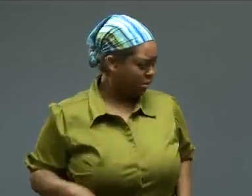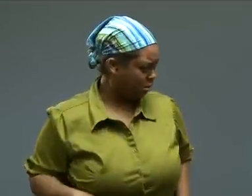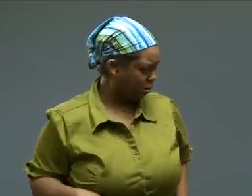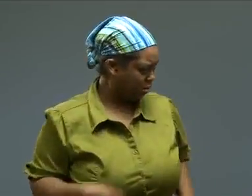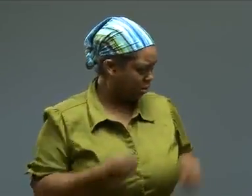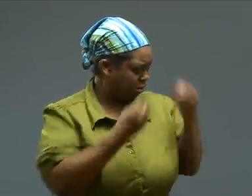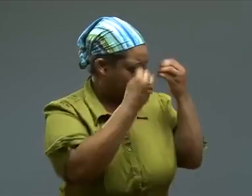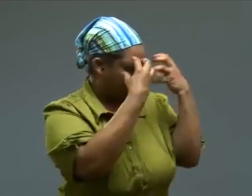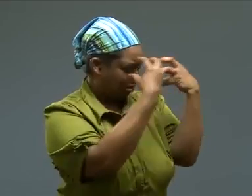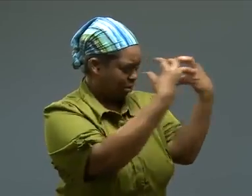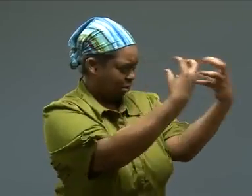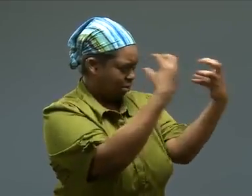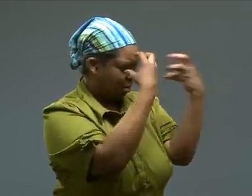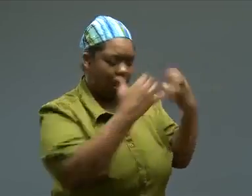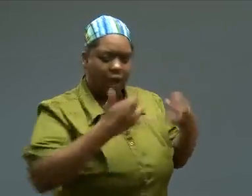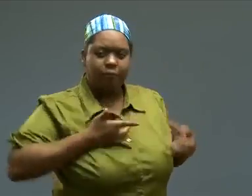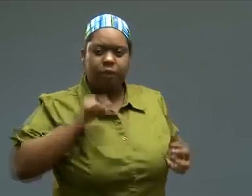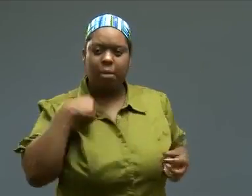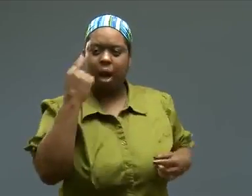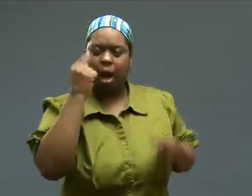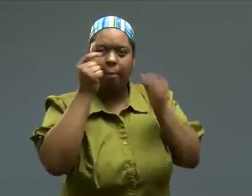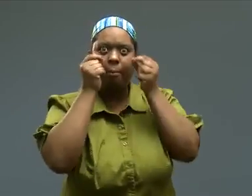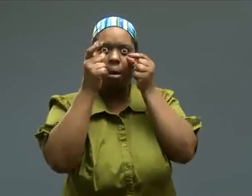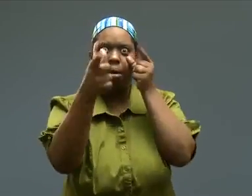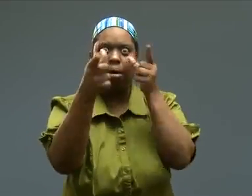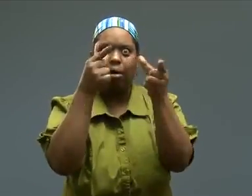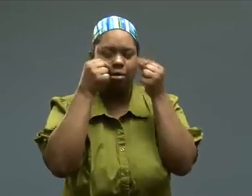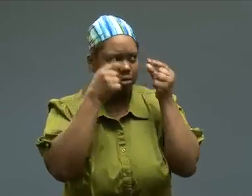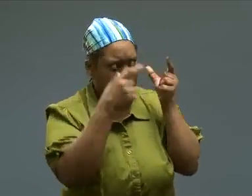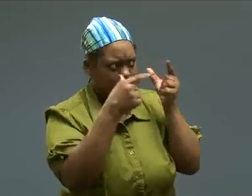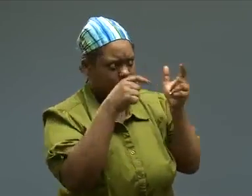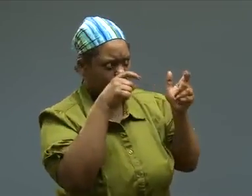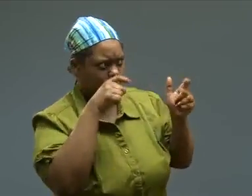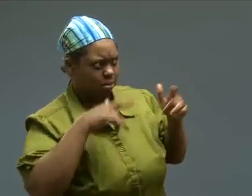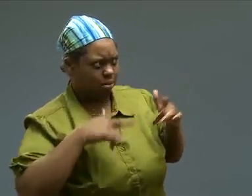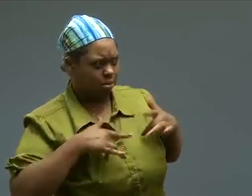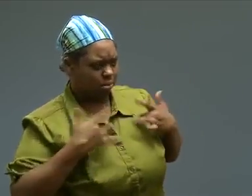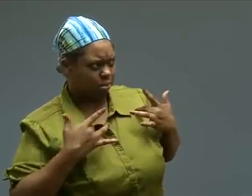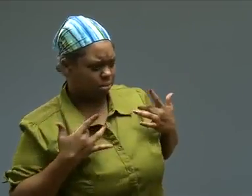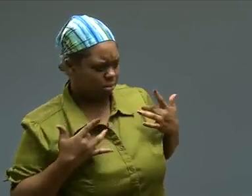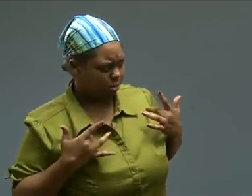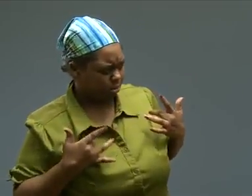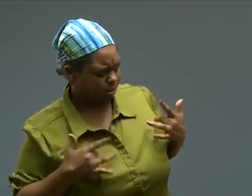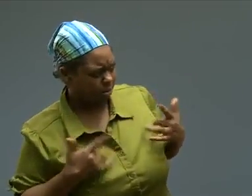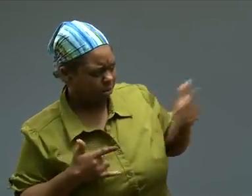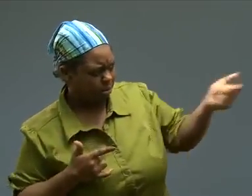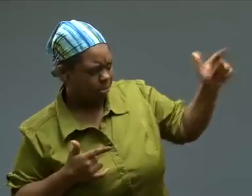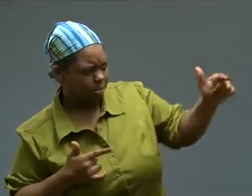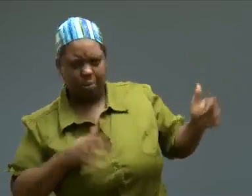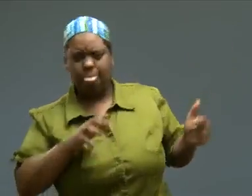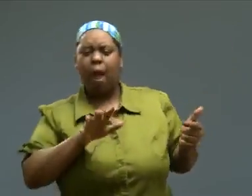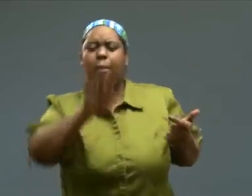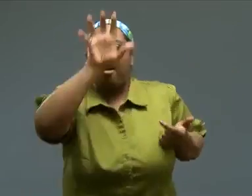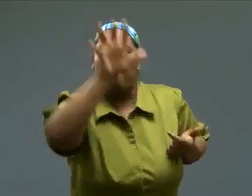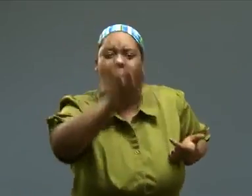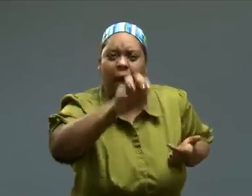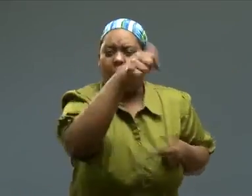I felt my eyes bulge right out of their sockets. What's going on? He moved on to the person rocking